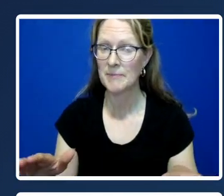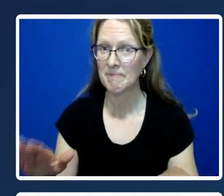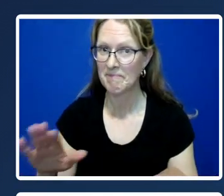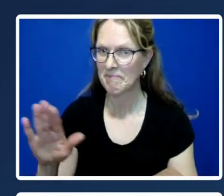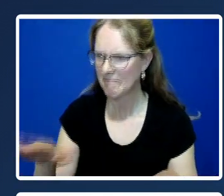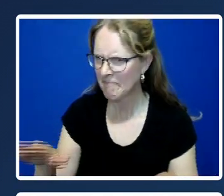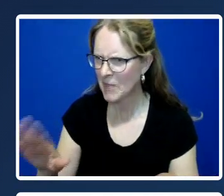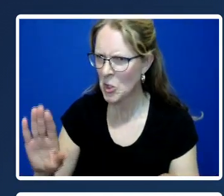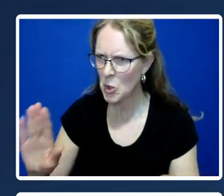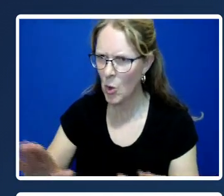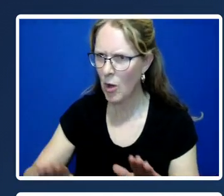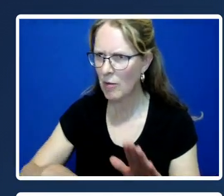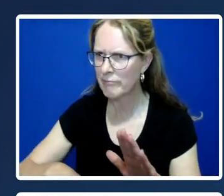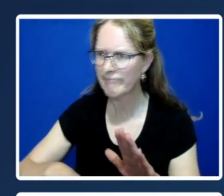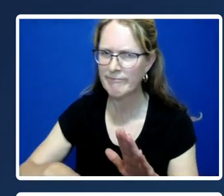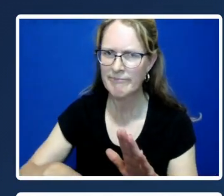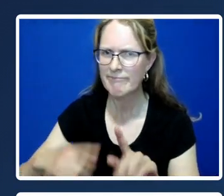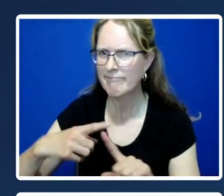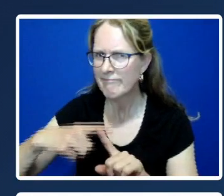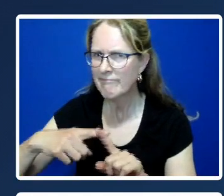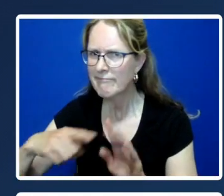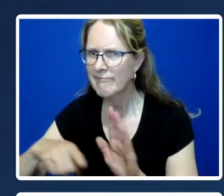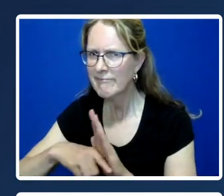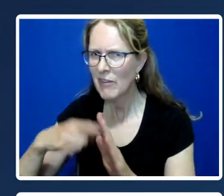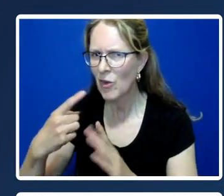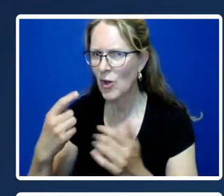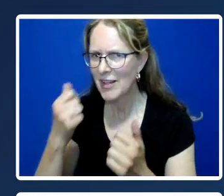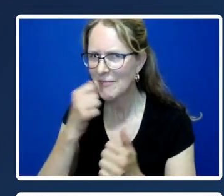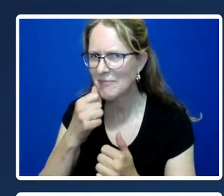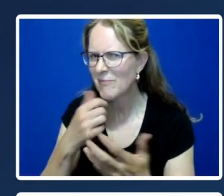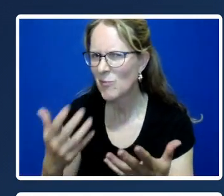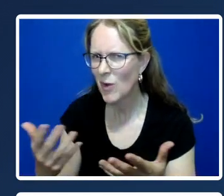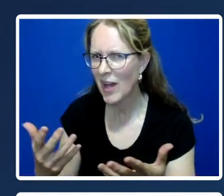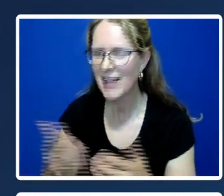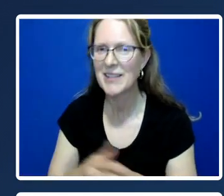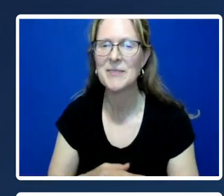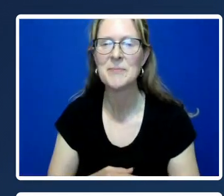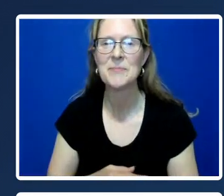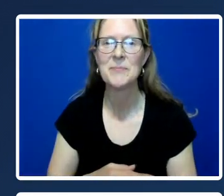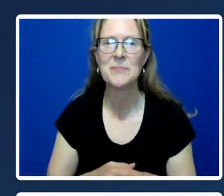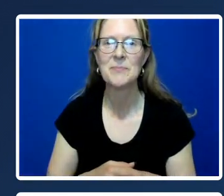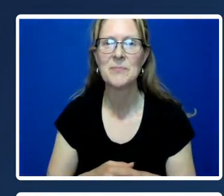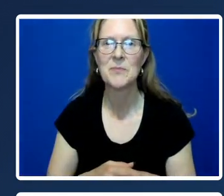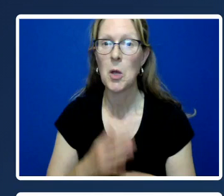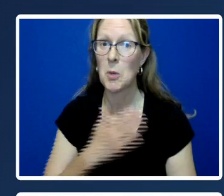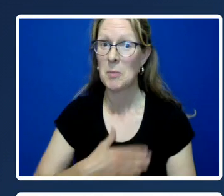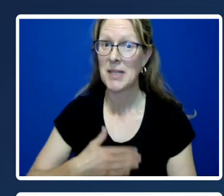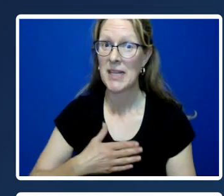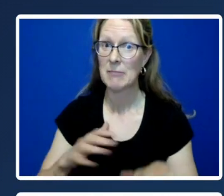we kind of spun that for this question. So, do please share in the chat. And Maureen